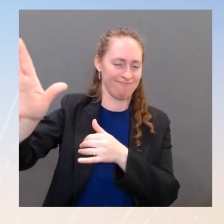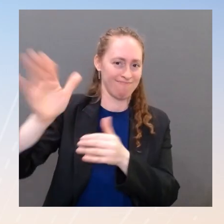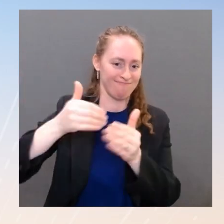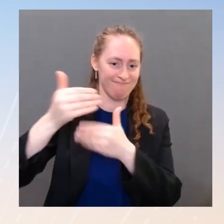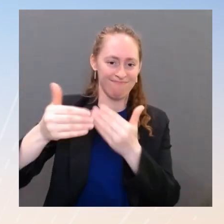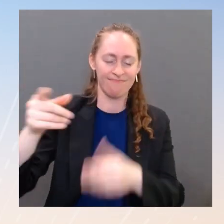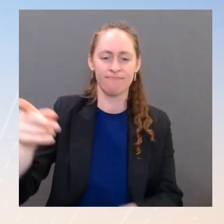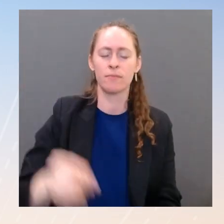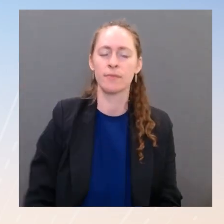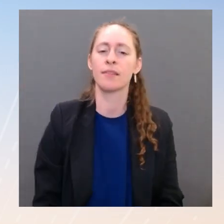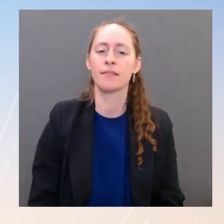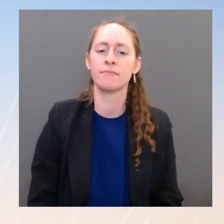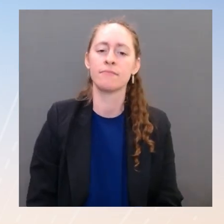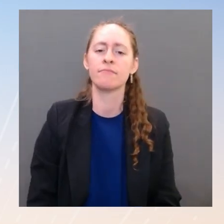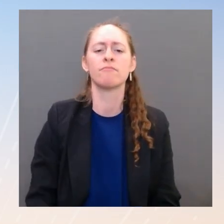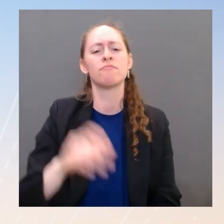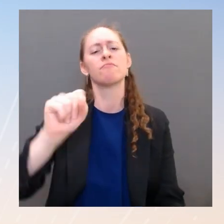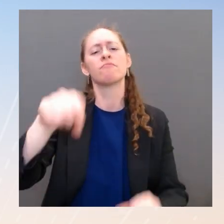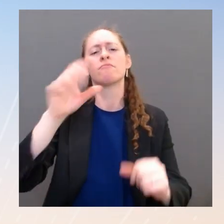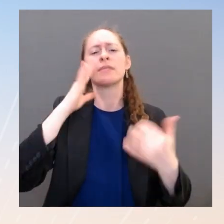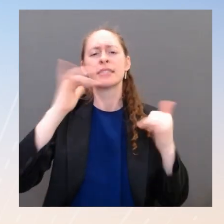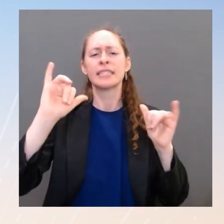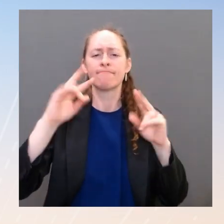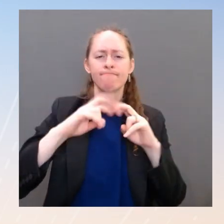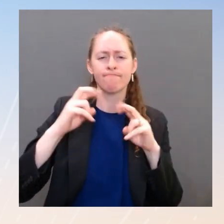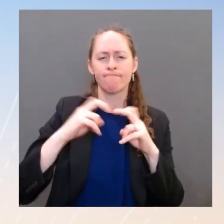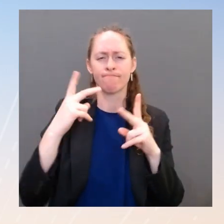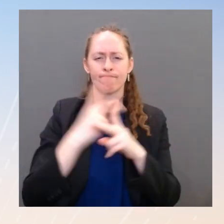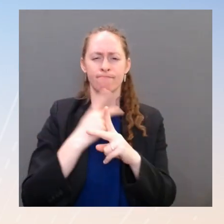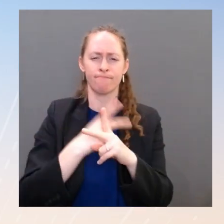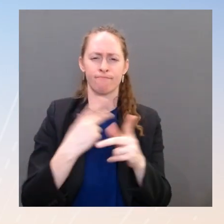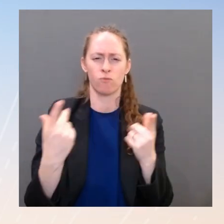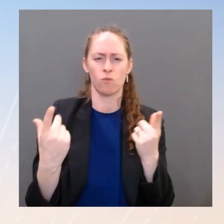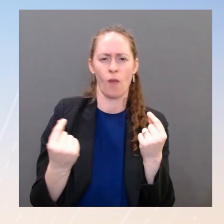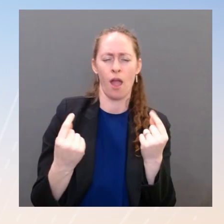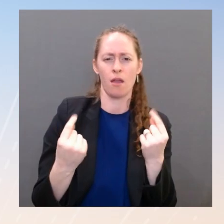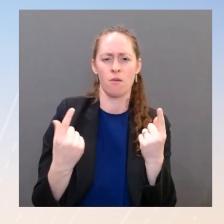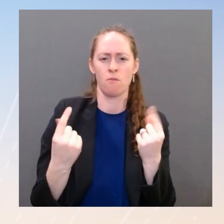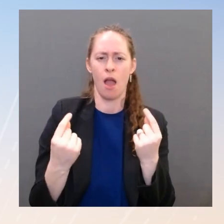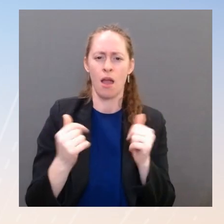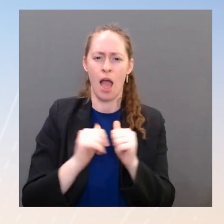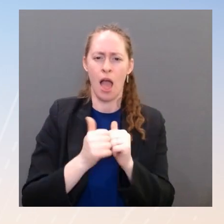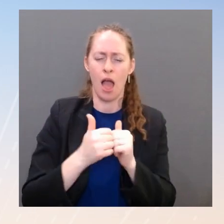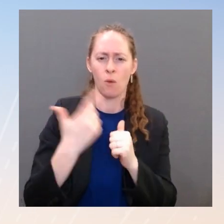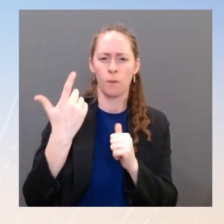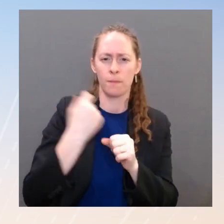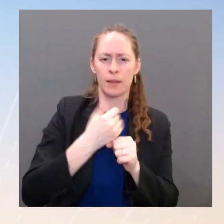about what type of equipment and materials we can provide, ensuring that it continues to allow us to defend